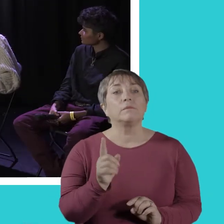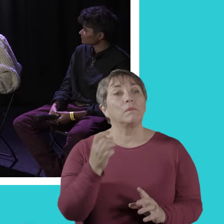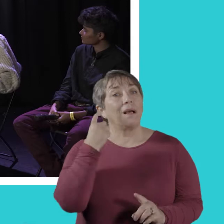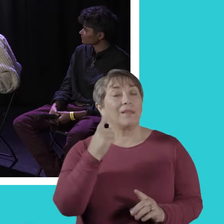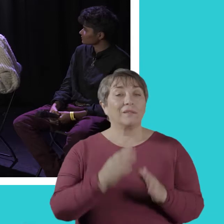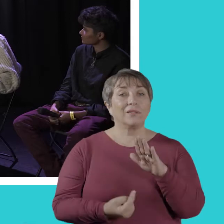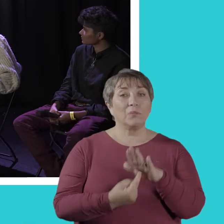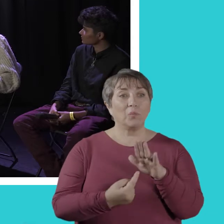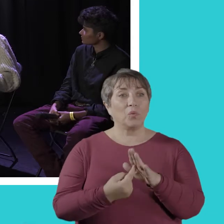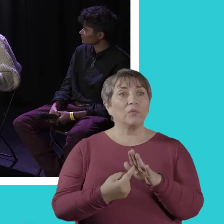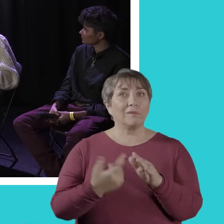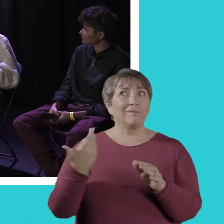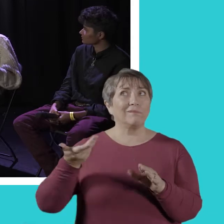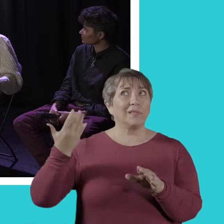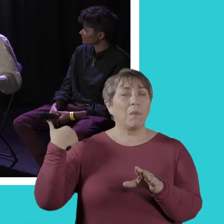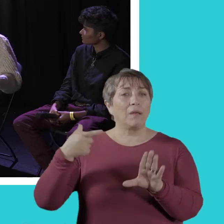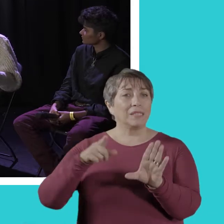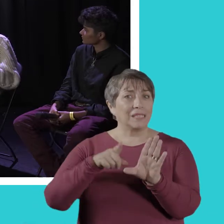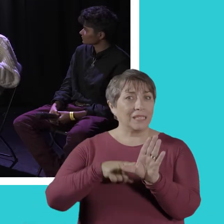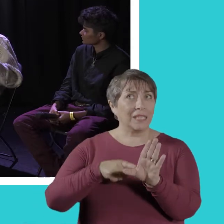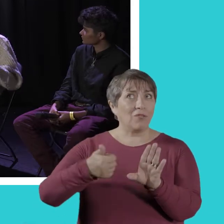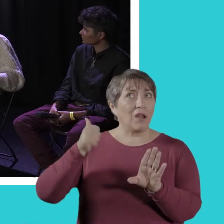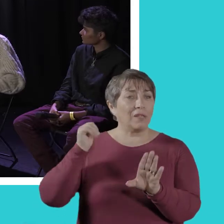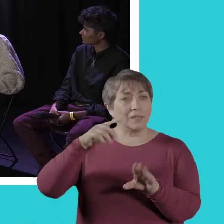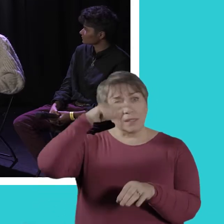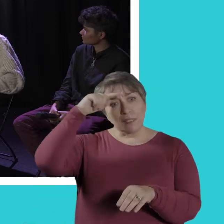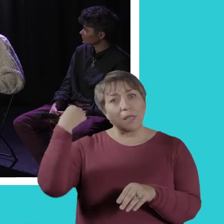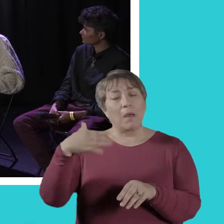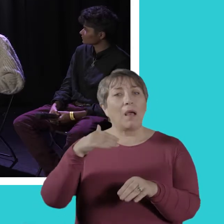certainly in the past year and certainly since last summer after the Black Lives Matter protest